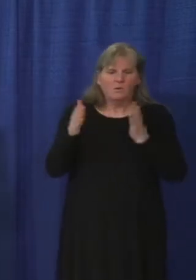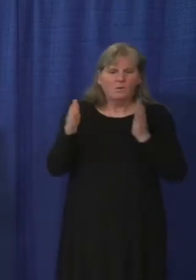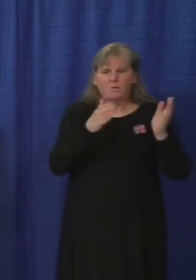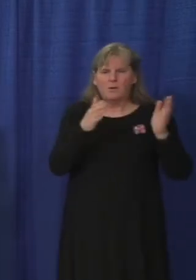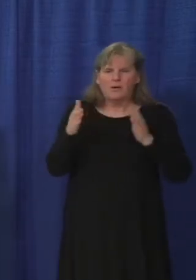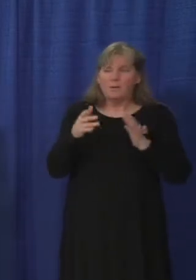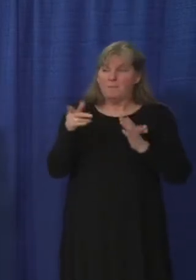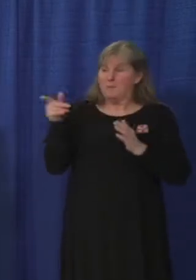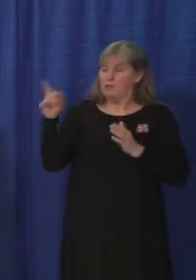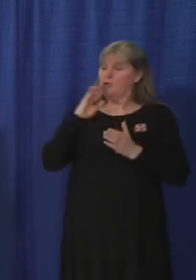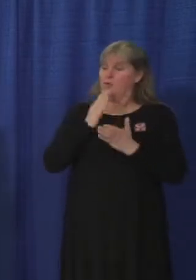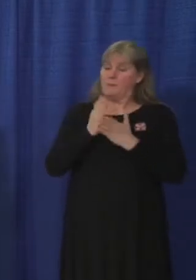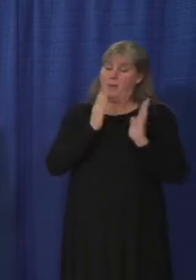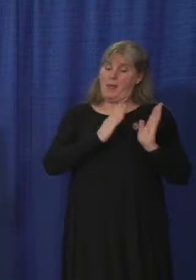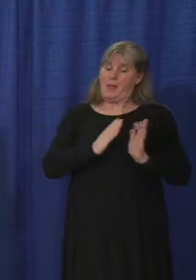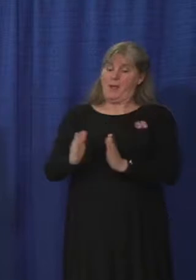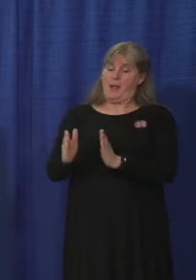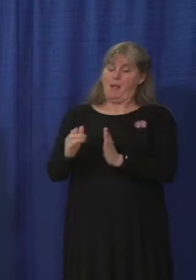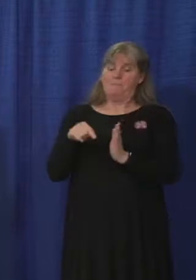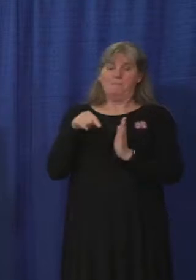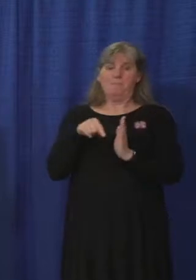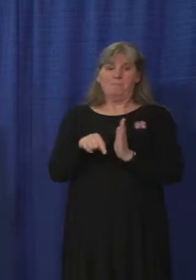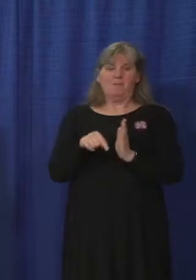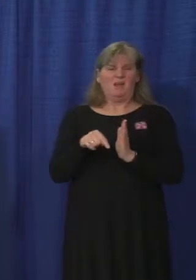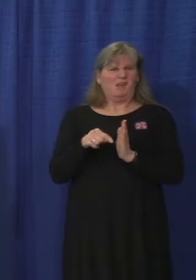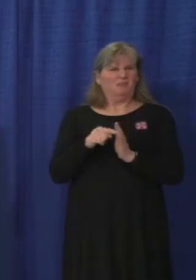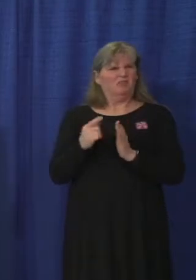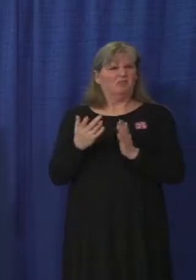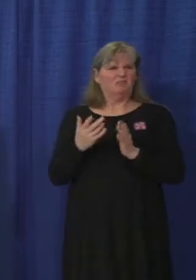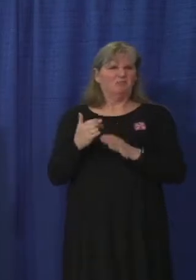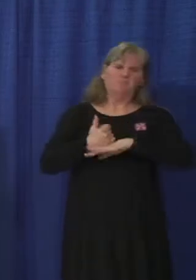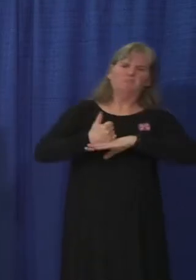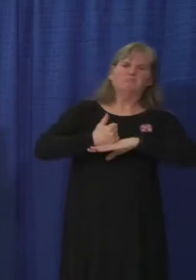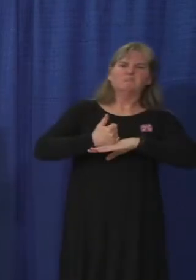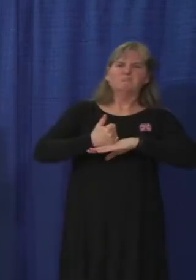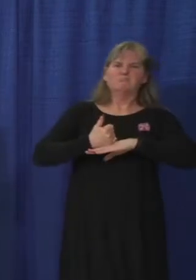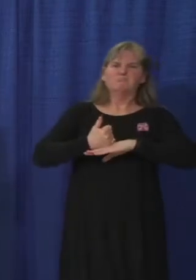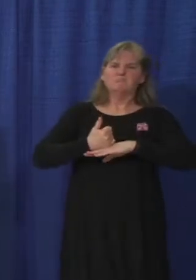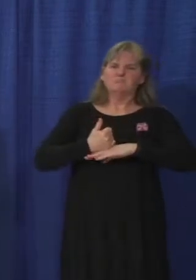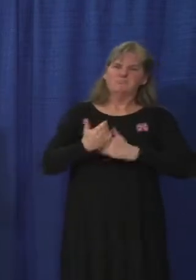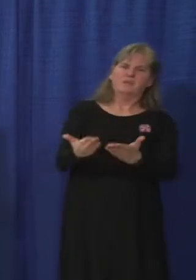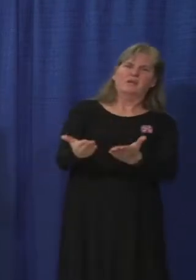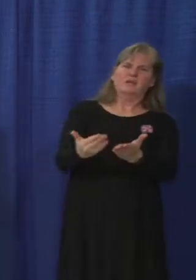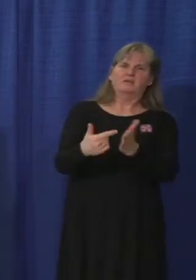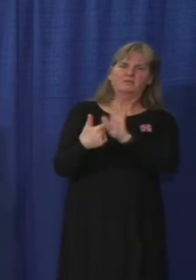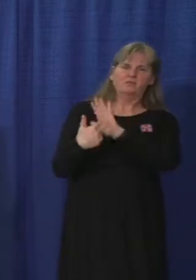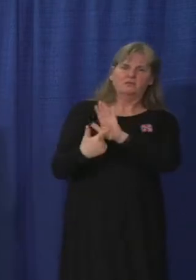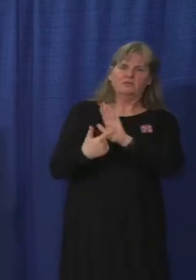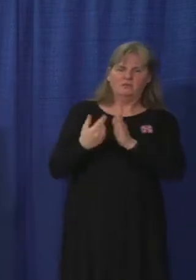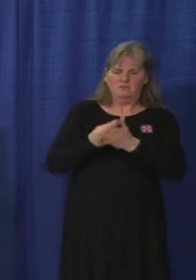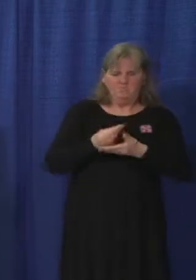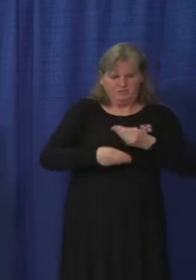like it's pretty final and that's the plan you're presenting. Budget is an, elections are